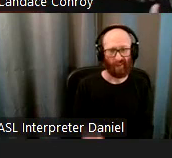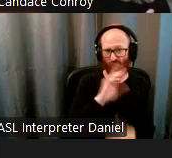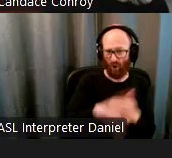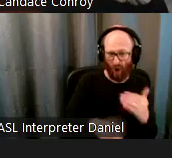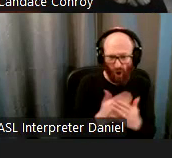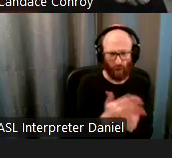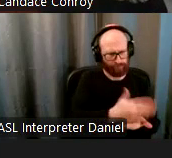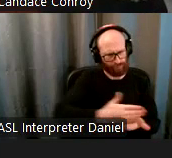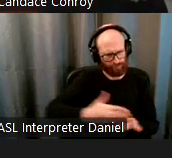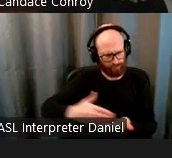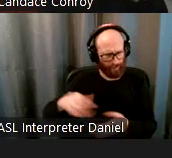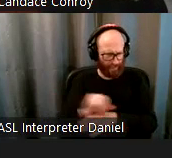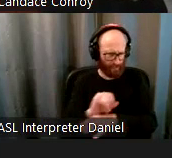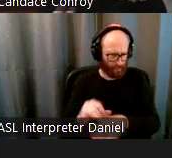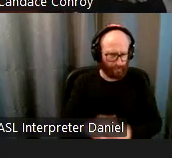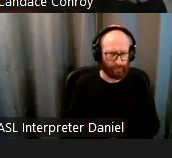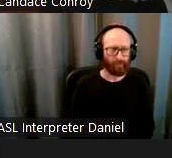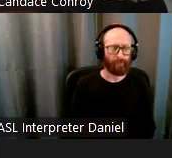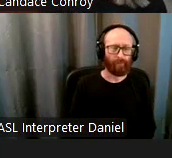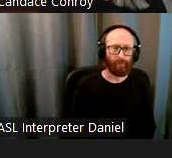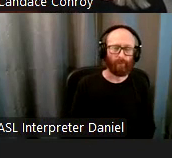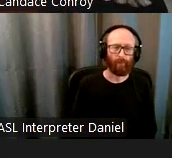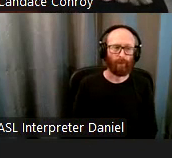So when we think about you know, when it came to building out these resources and